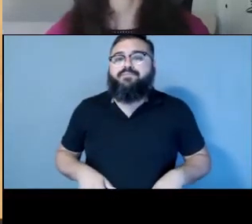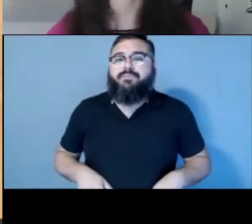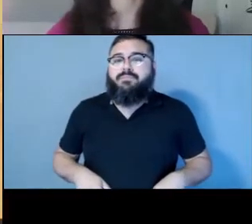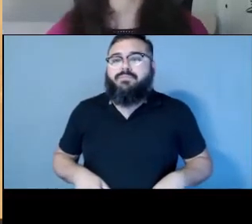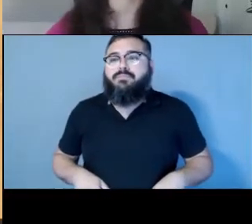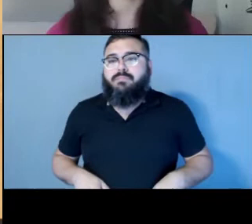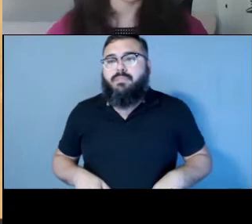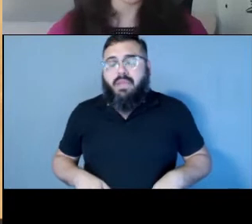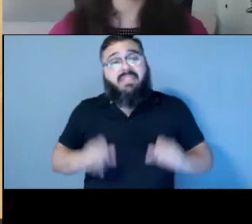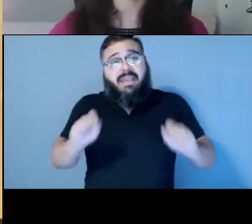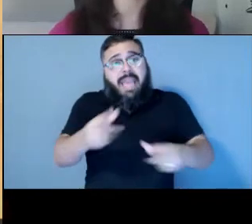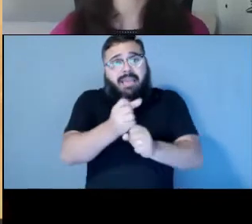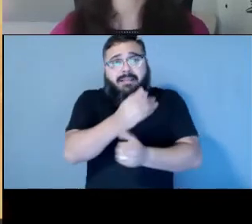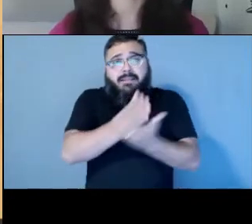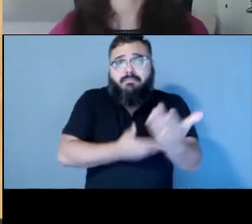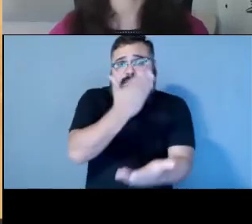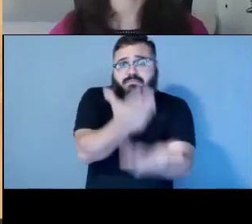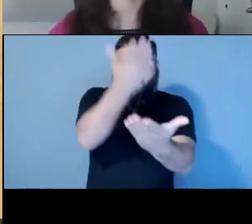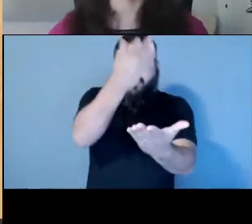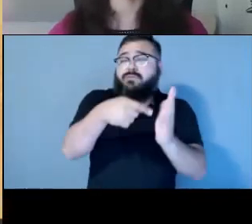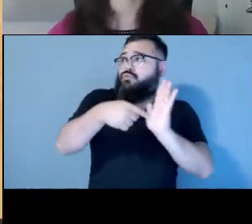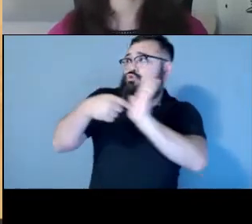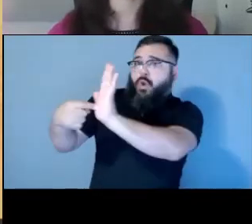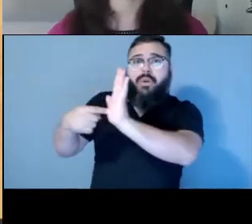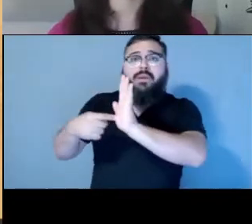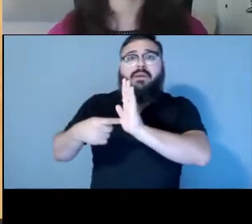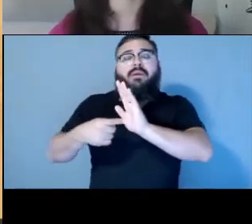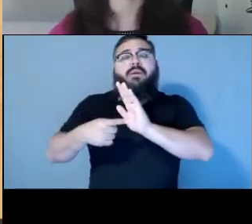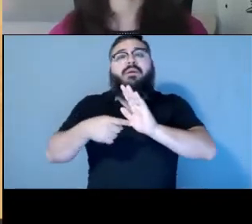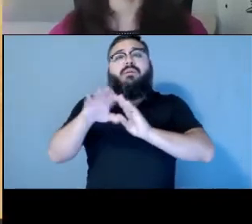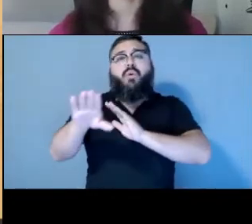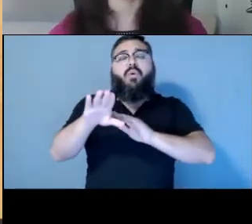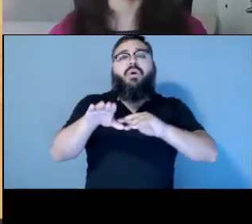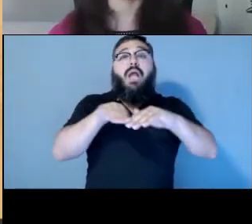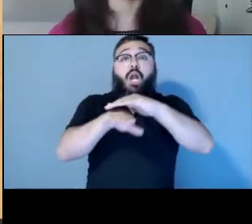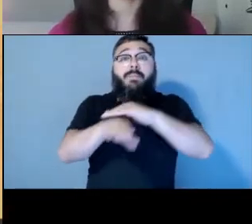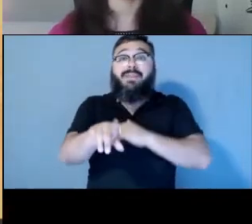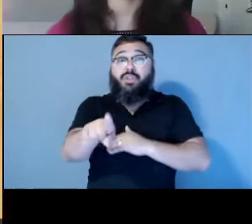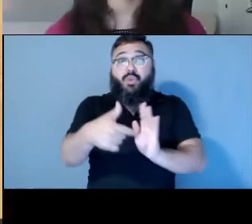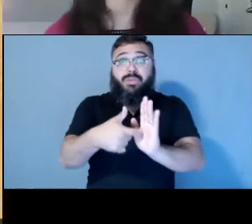detailing kind of the accommodation that's needed, that you have a disability and the limitations of your disability.